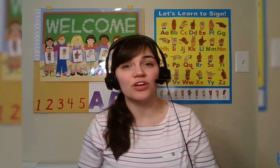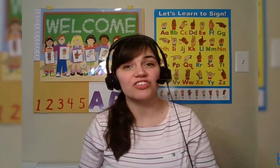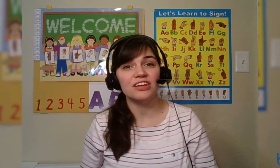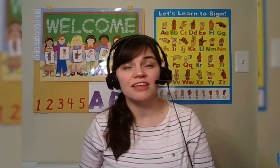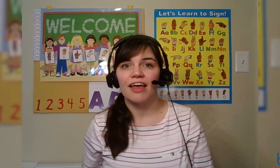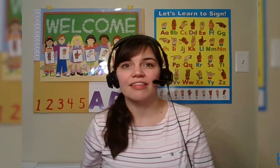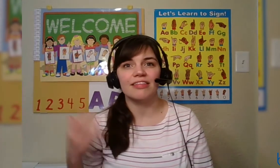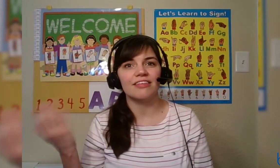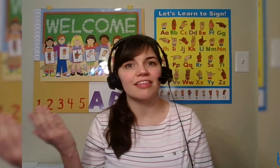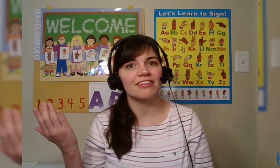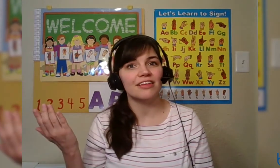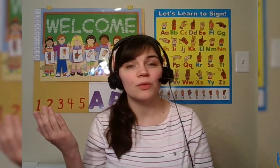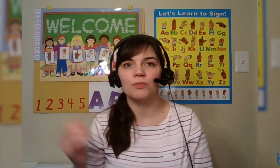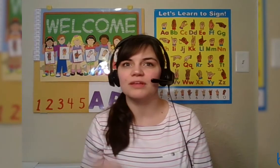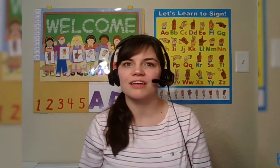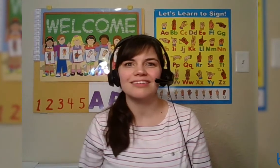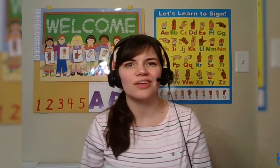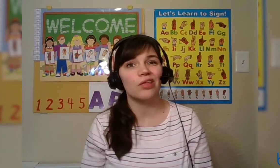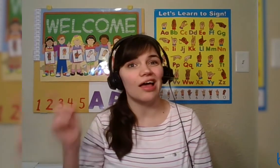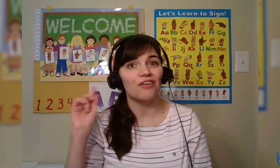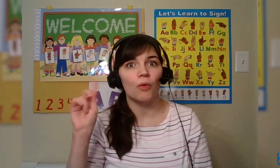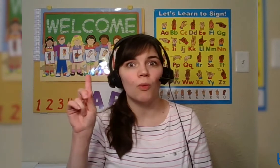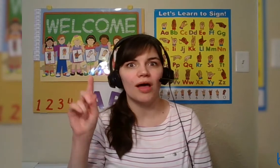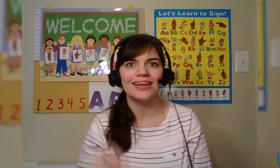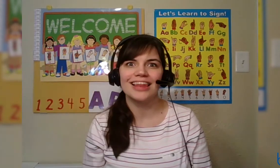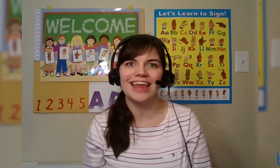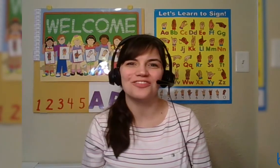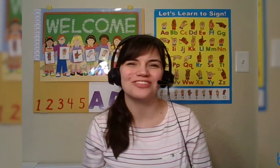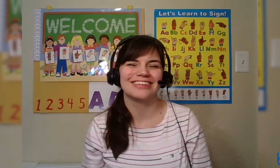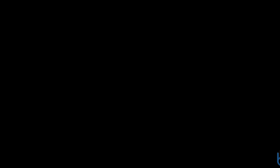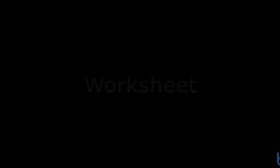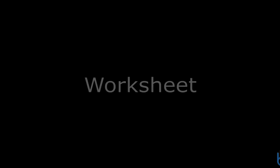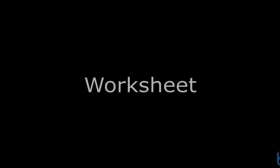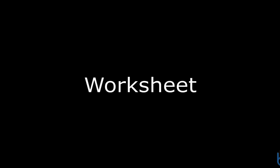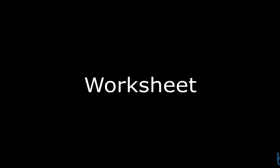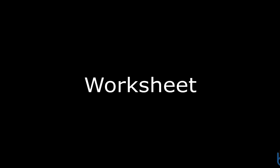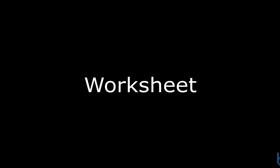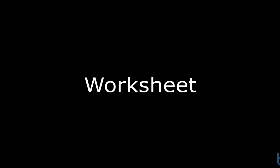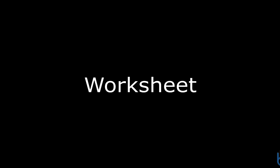worksheet and then this lesson will be done, and we'll have one left.